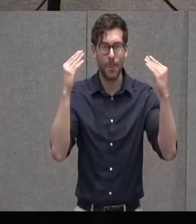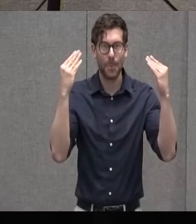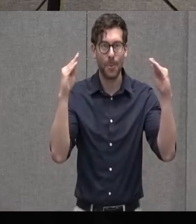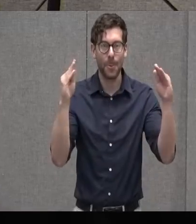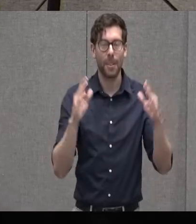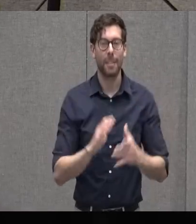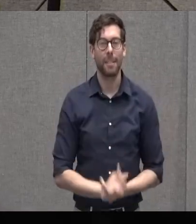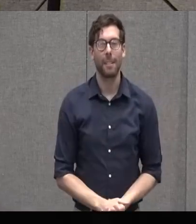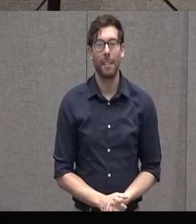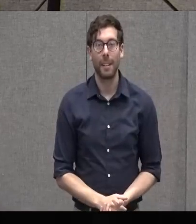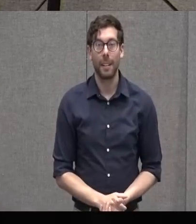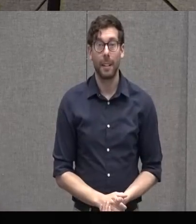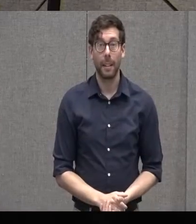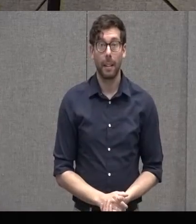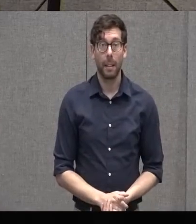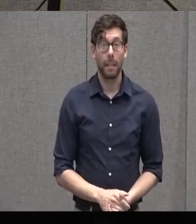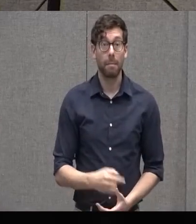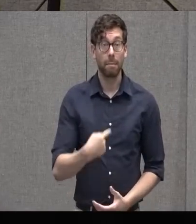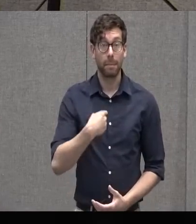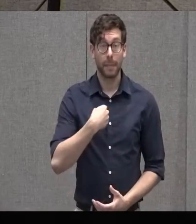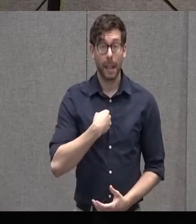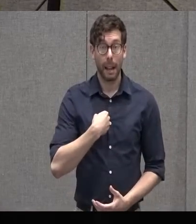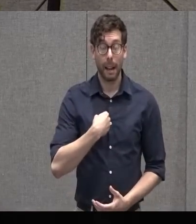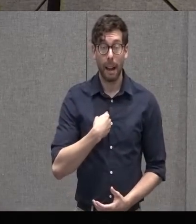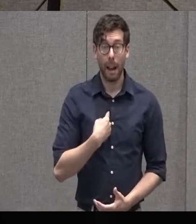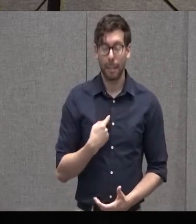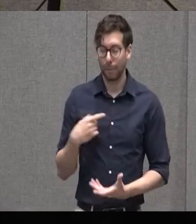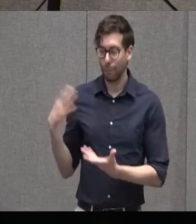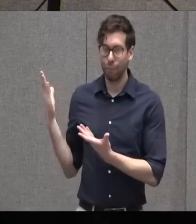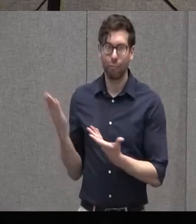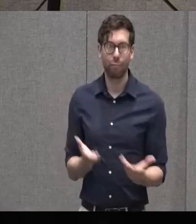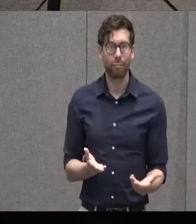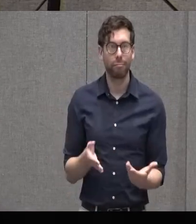I have gathered some special things.